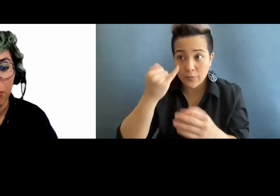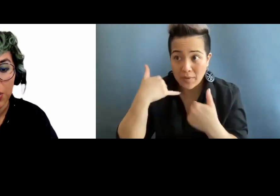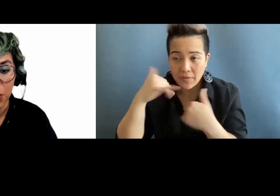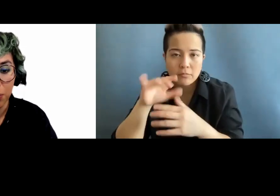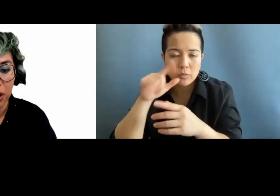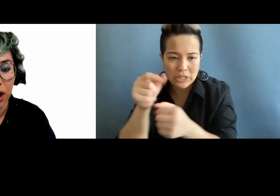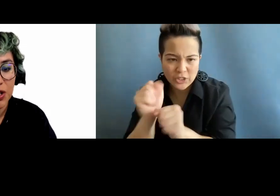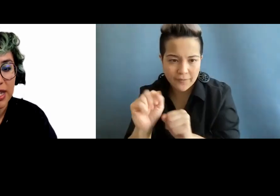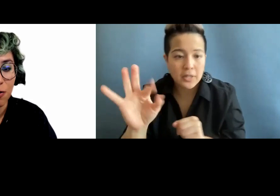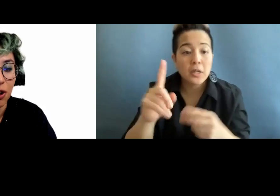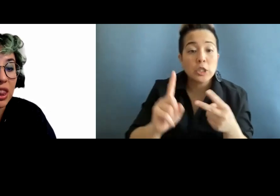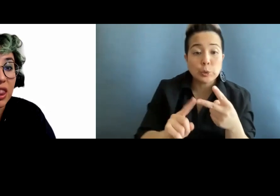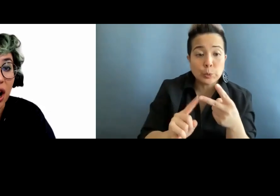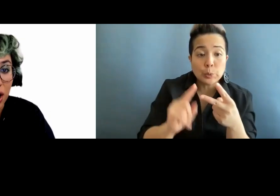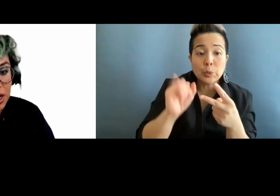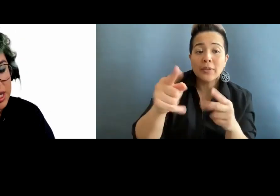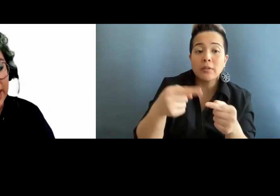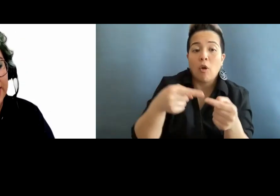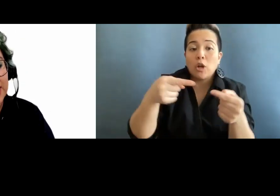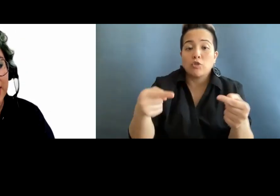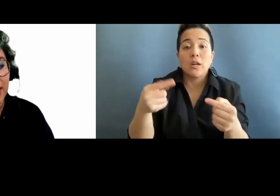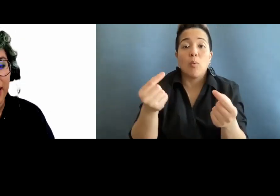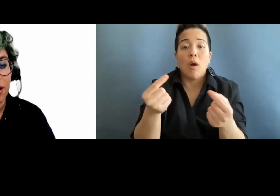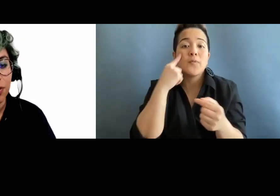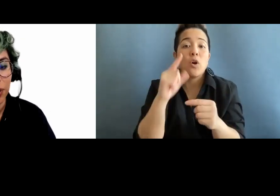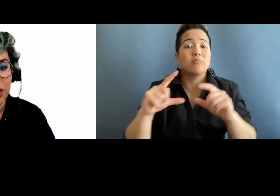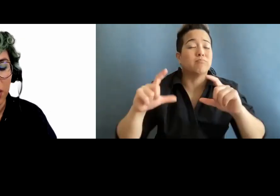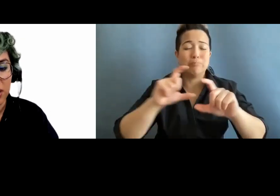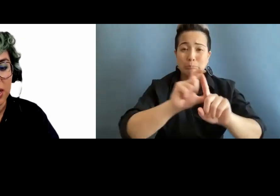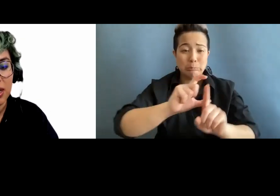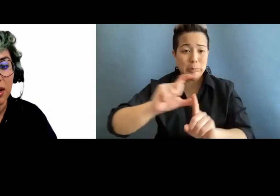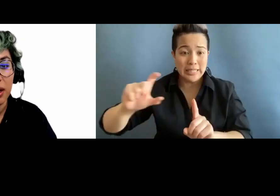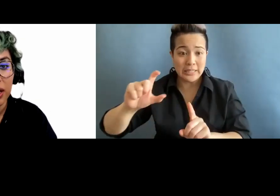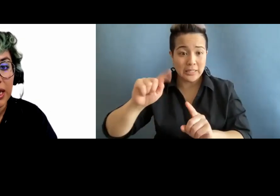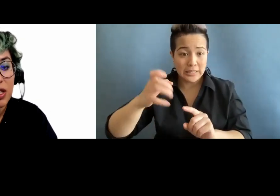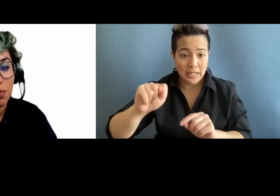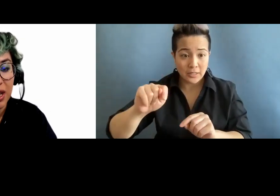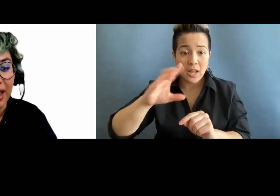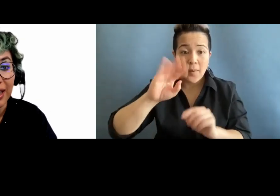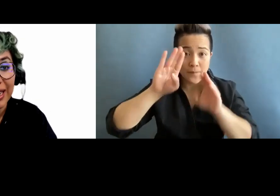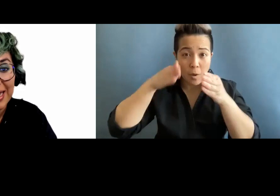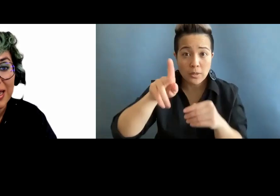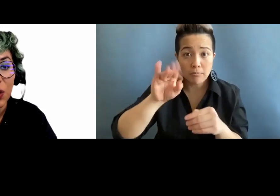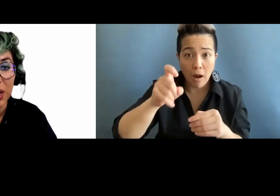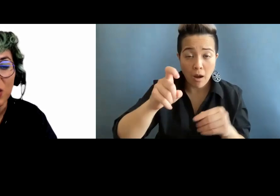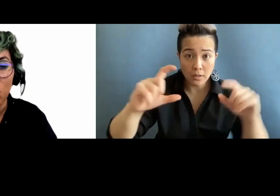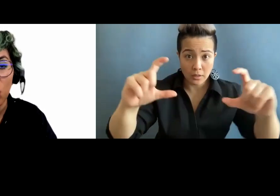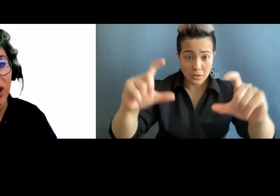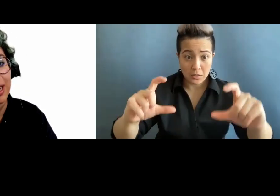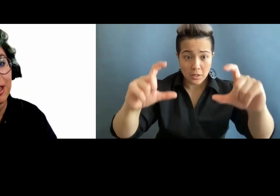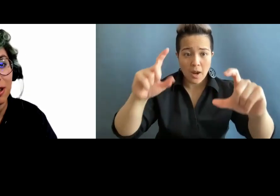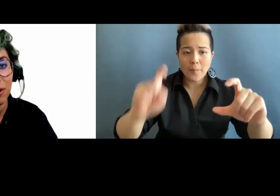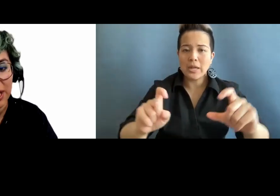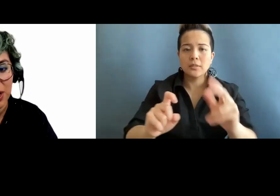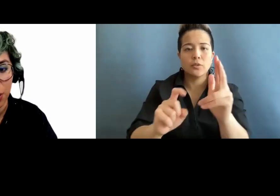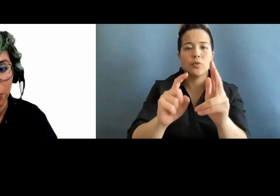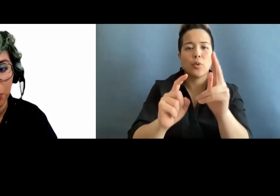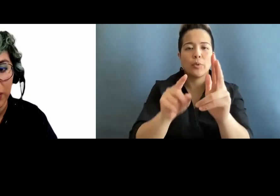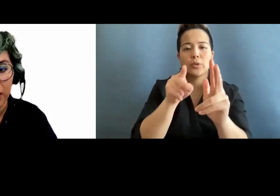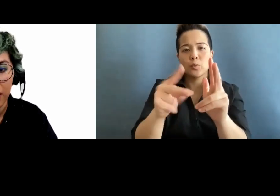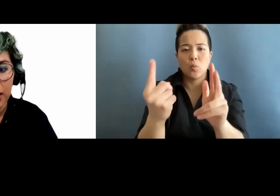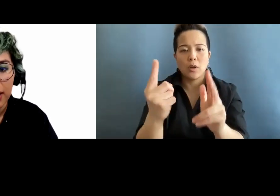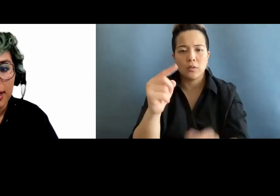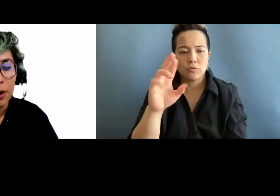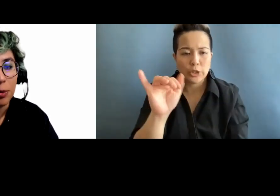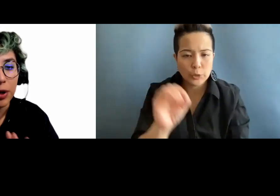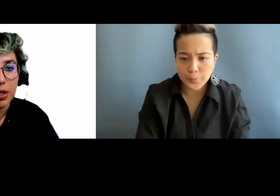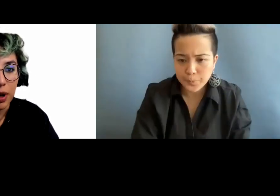Number 2, contrast for large text and focus boxes need to be at least 3:1 ratio. We do